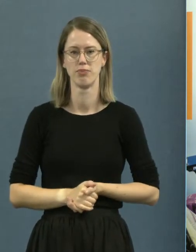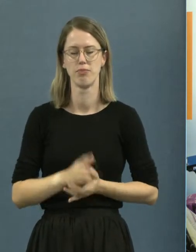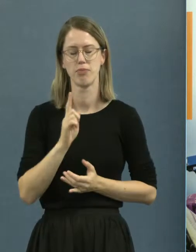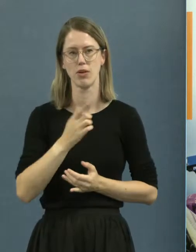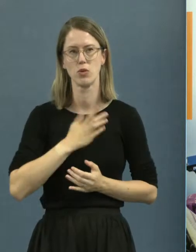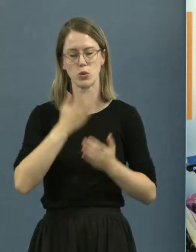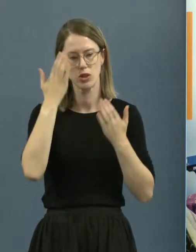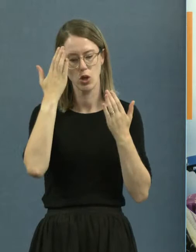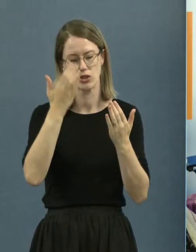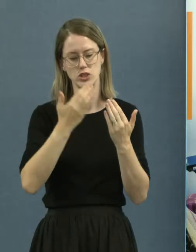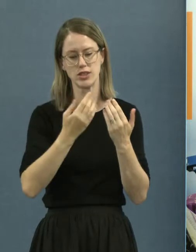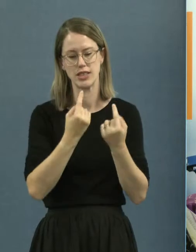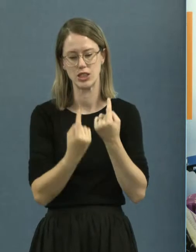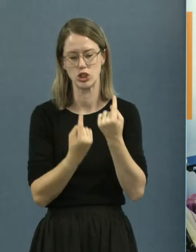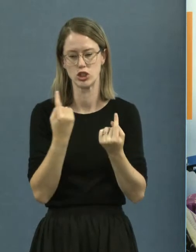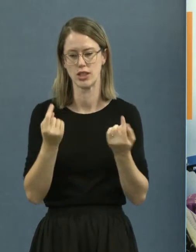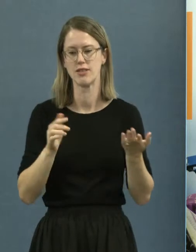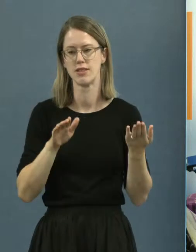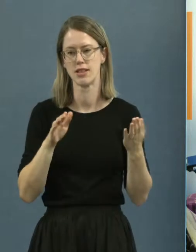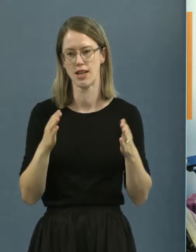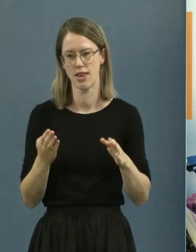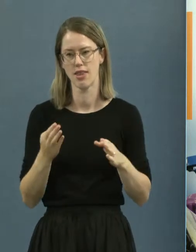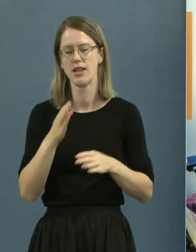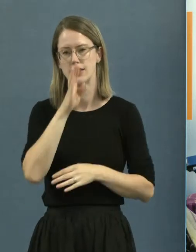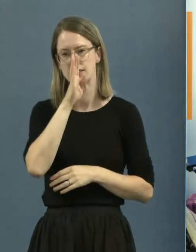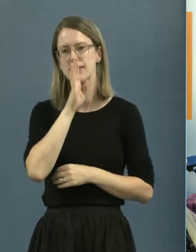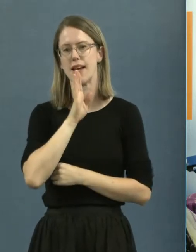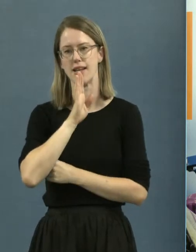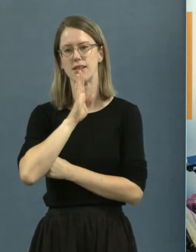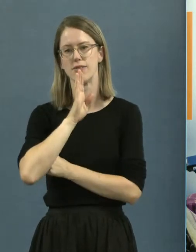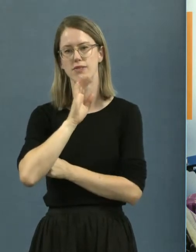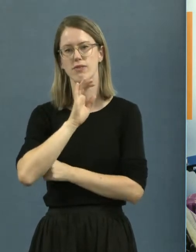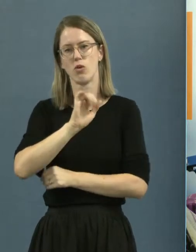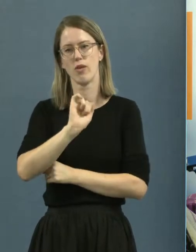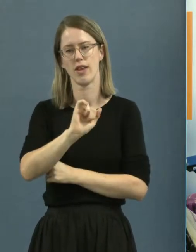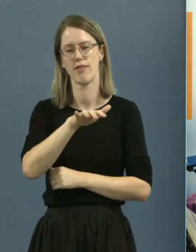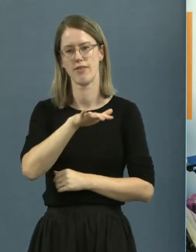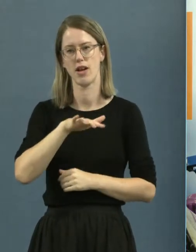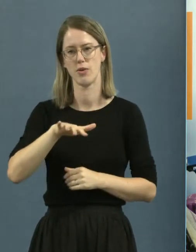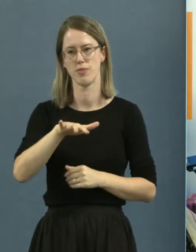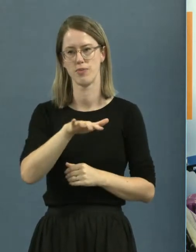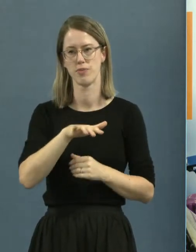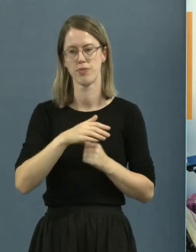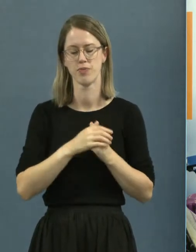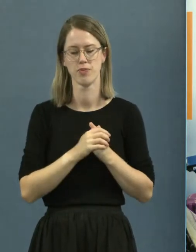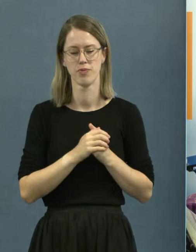know, I want to be a knowledge every death is sadness and a